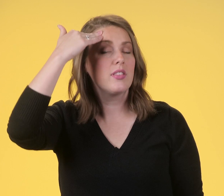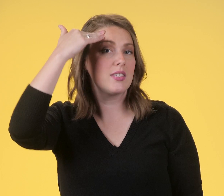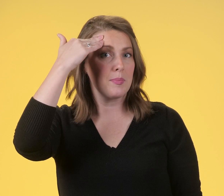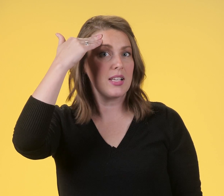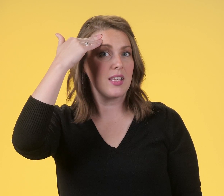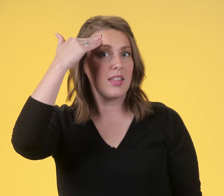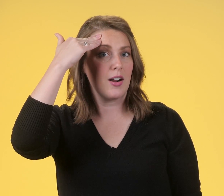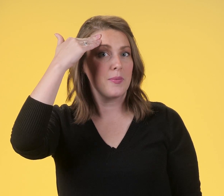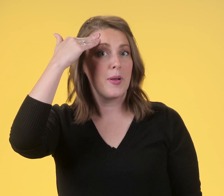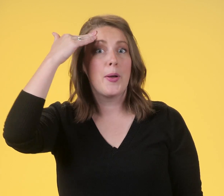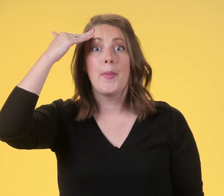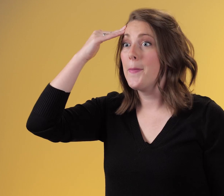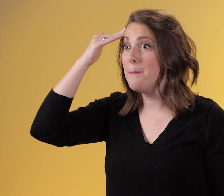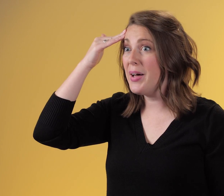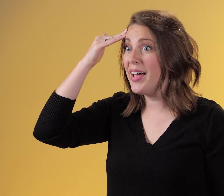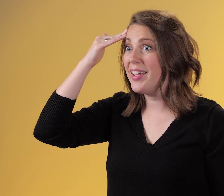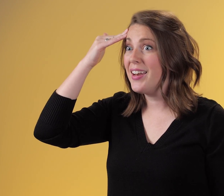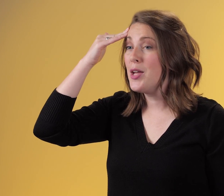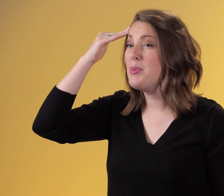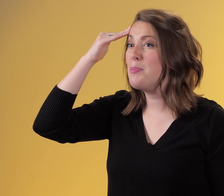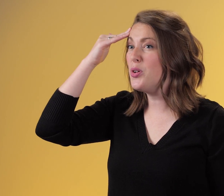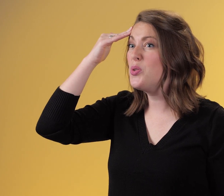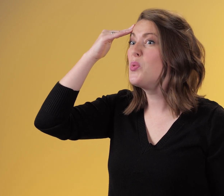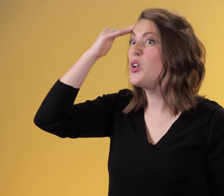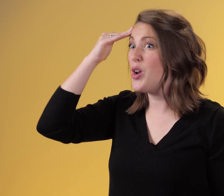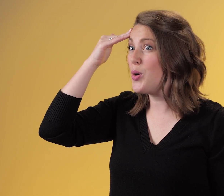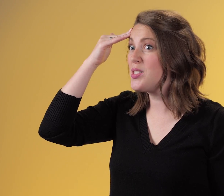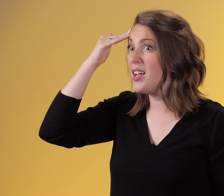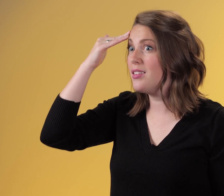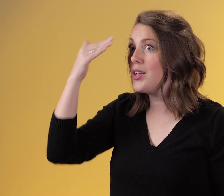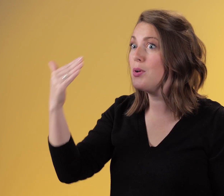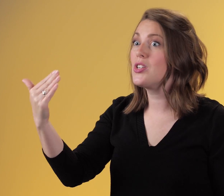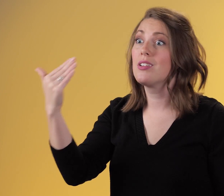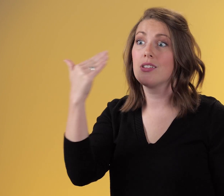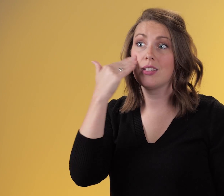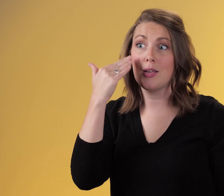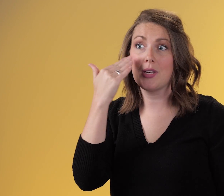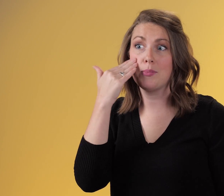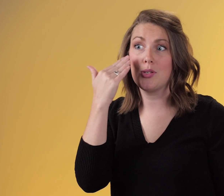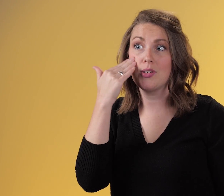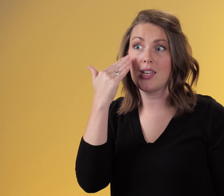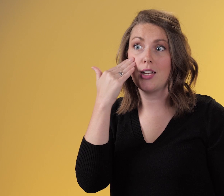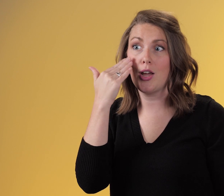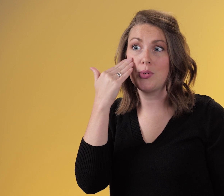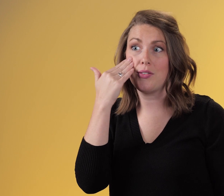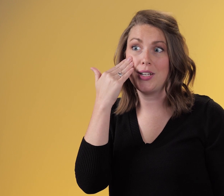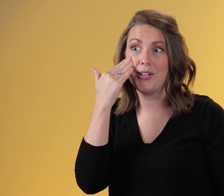that something's in there but people who know sign language sometimes do the sign know down here.